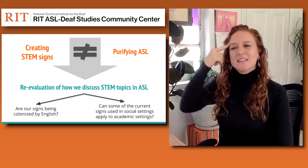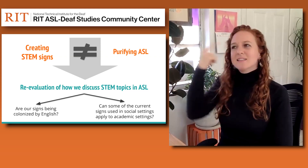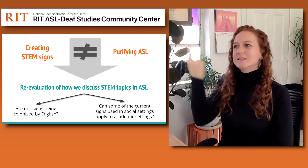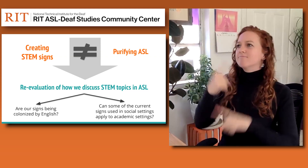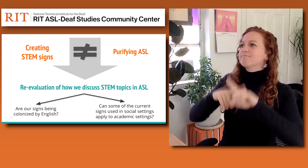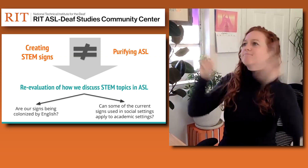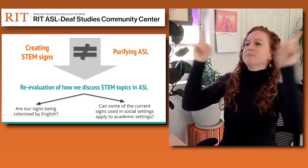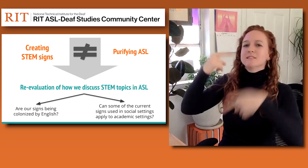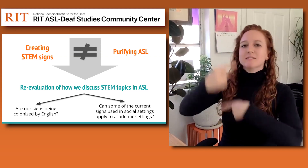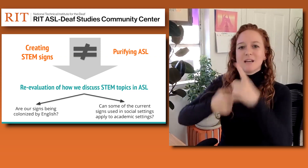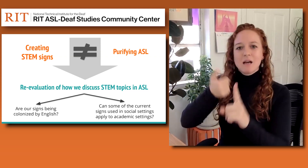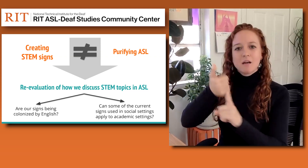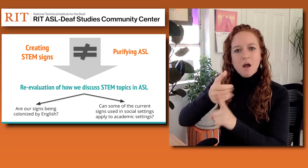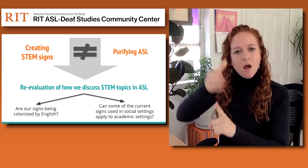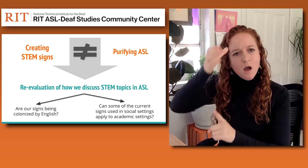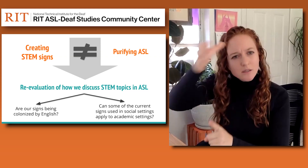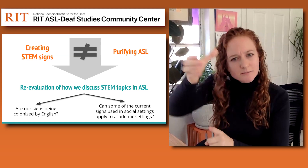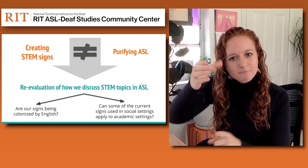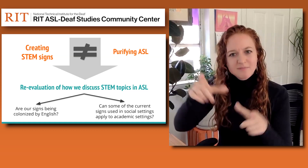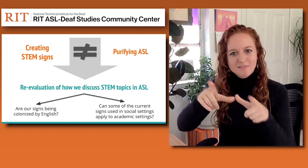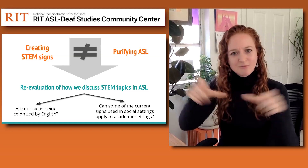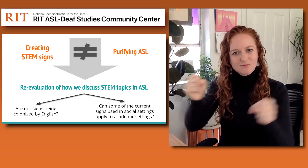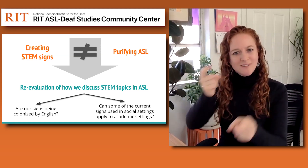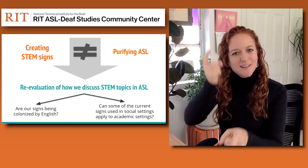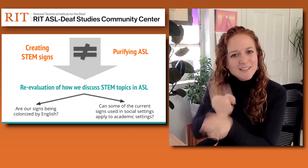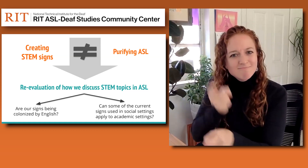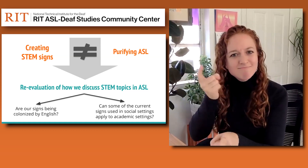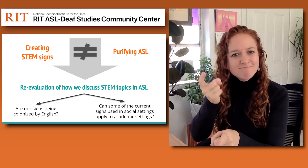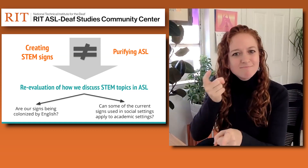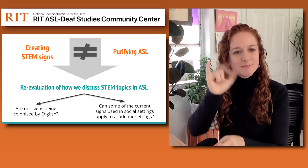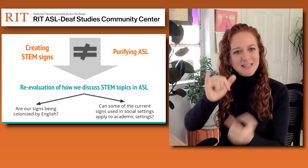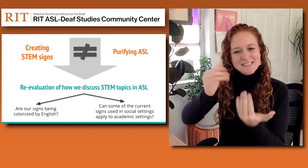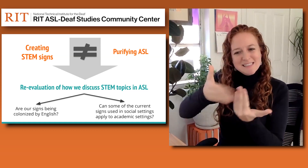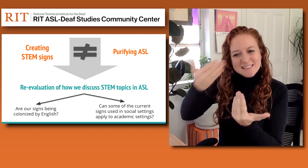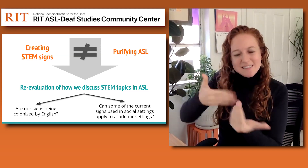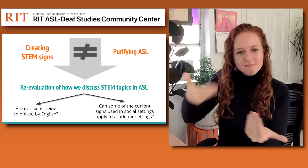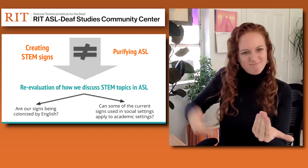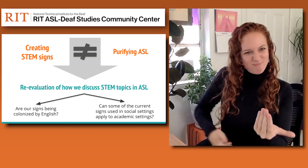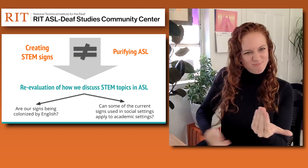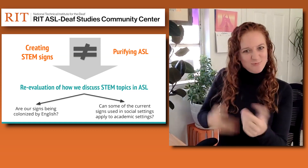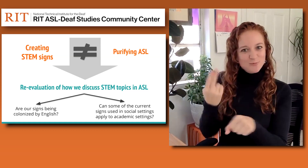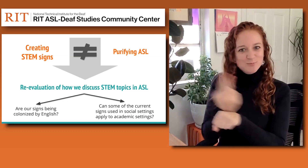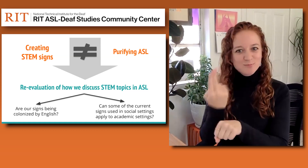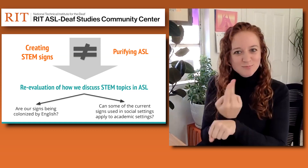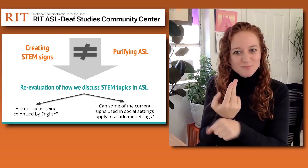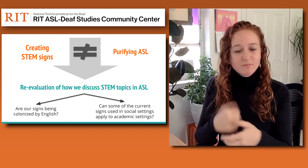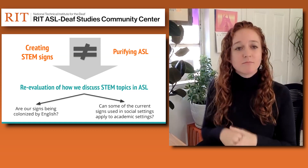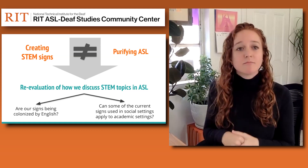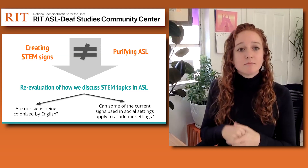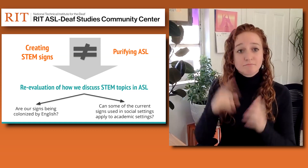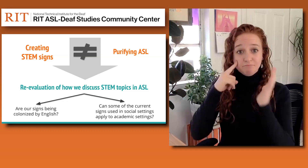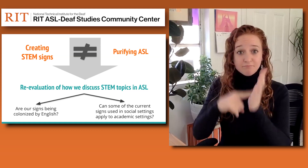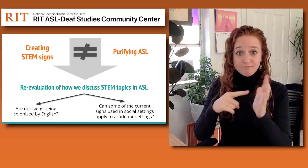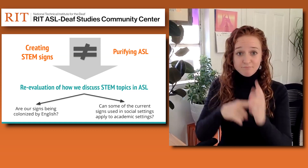So, what if we get rid of those old ideas and think of the concept of what's going on, use our intuition and think?